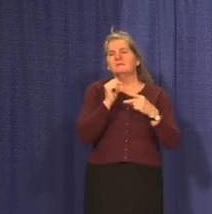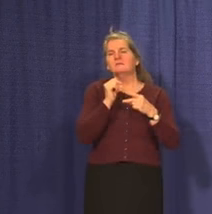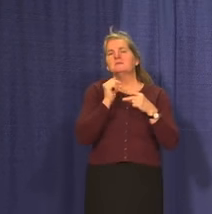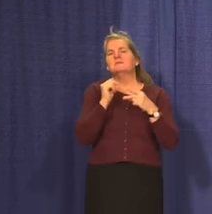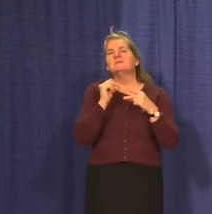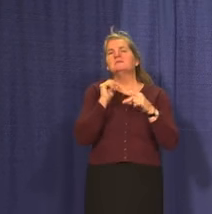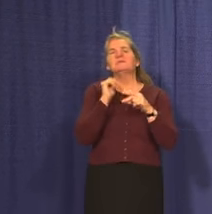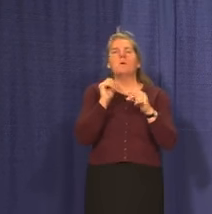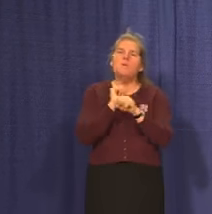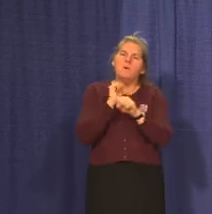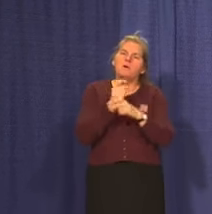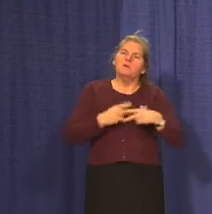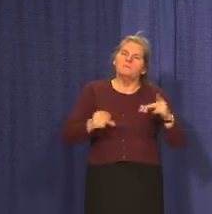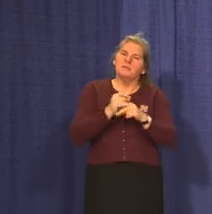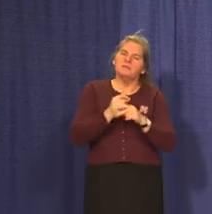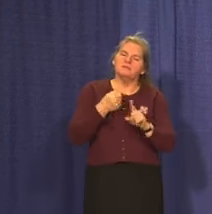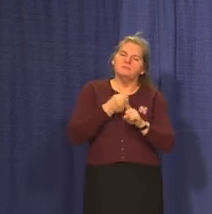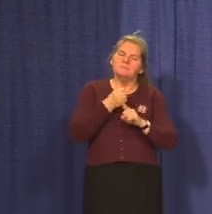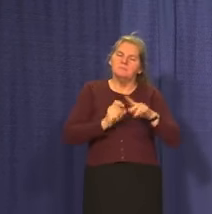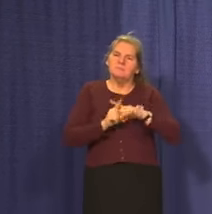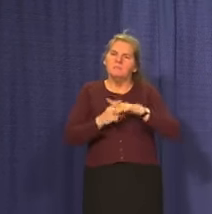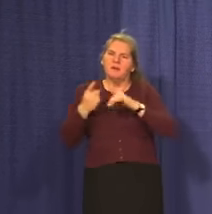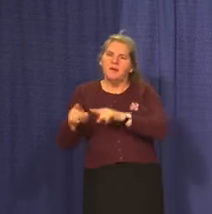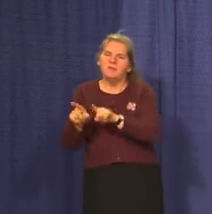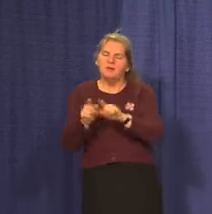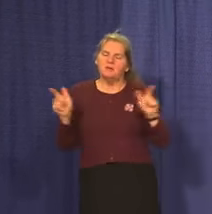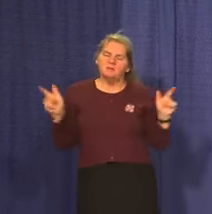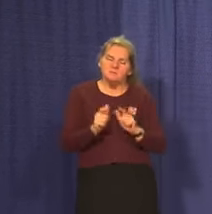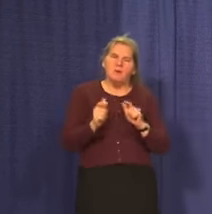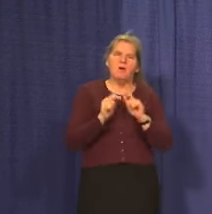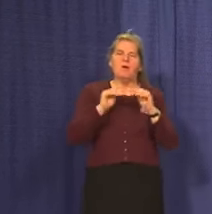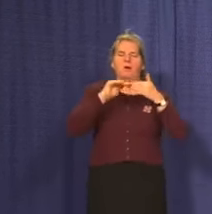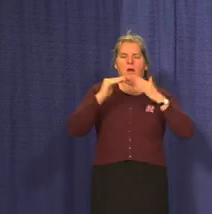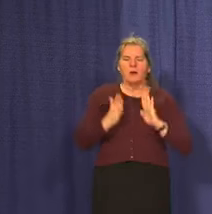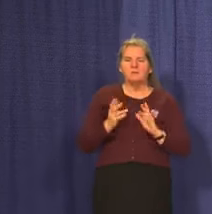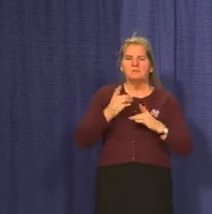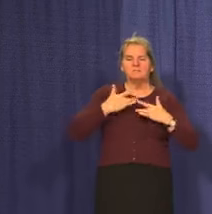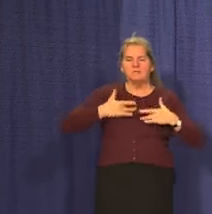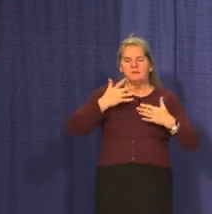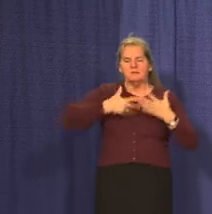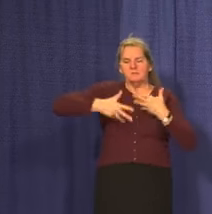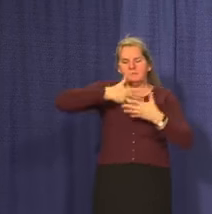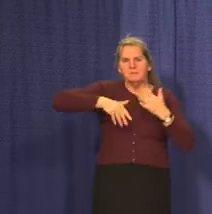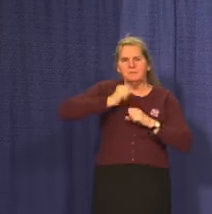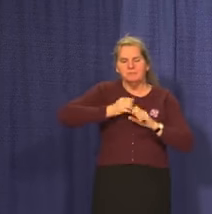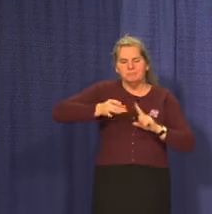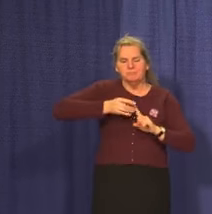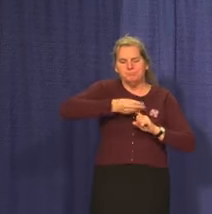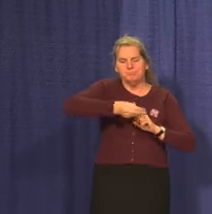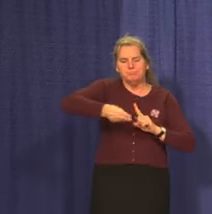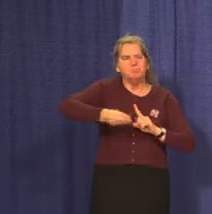MAIN AREAS IN CANADA WHERE TRANSMISSION IS OCCURRING. WE KNOW, OR SHOULD KNOW BY NOW TO STAY AWAY FROM OTHERS WHEN